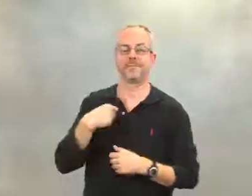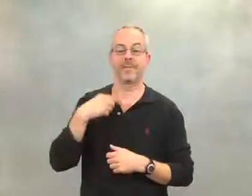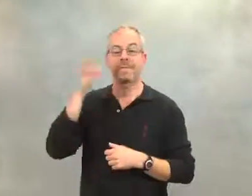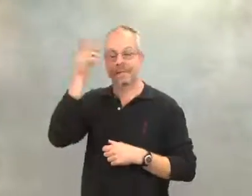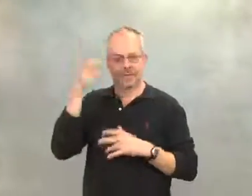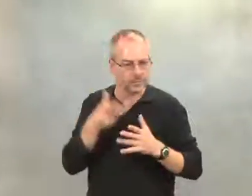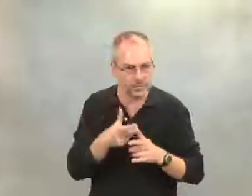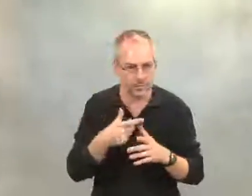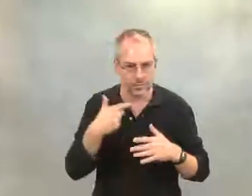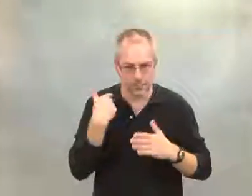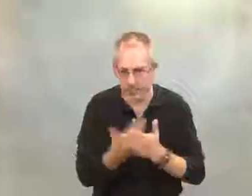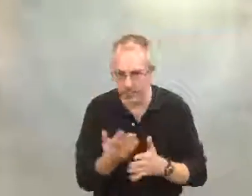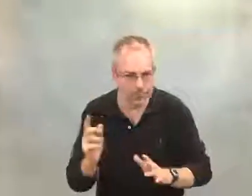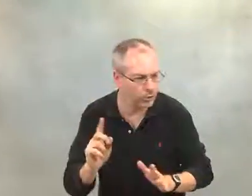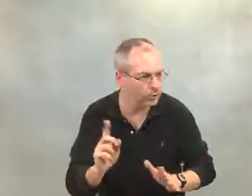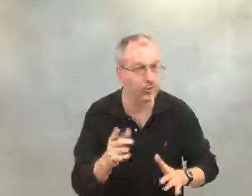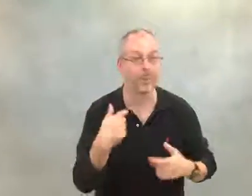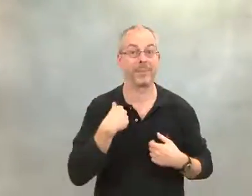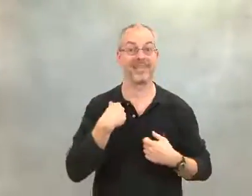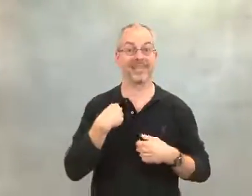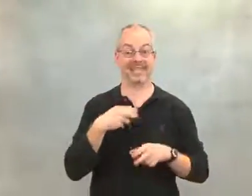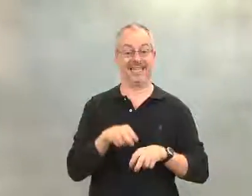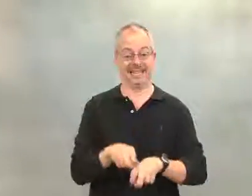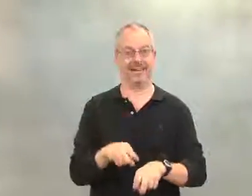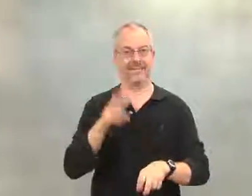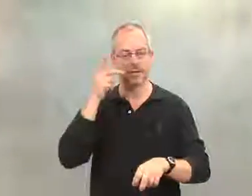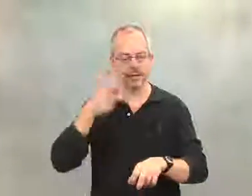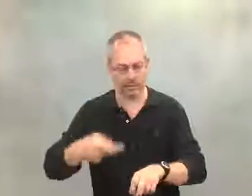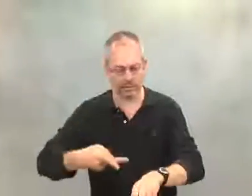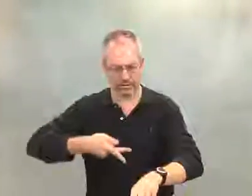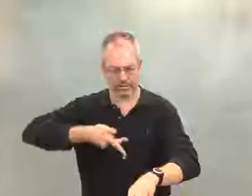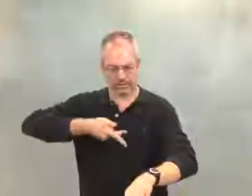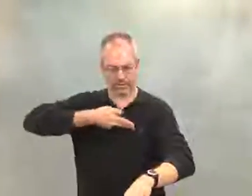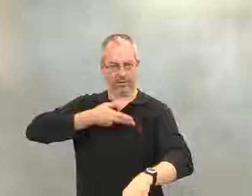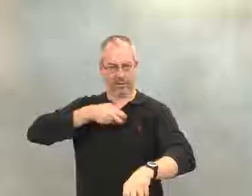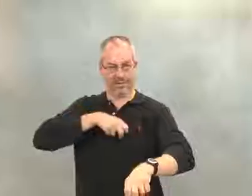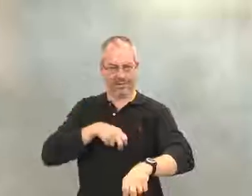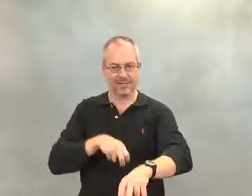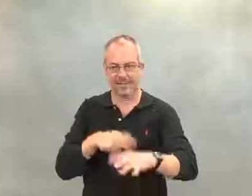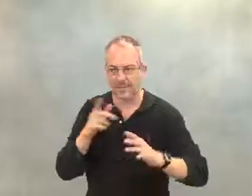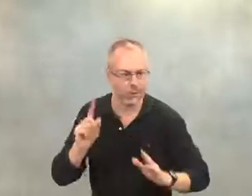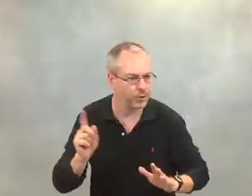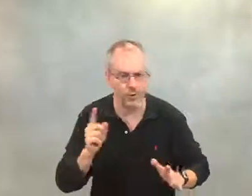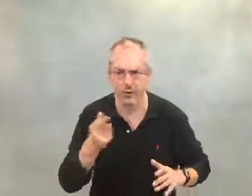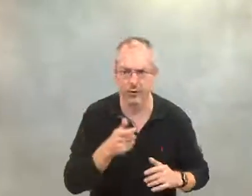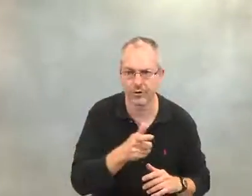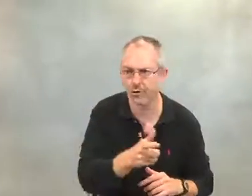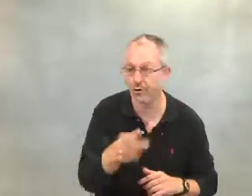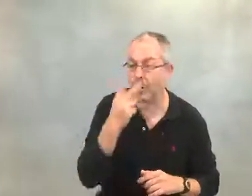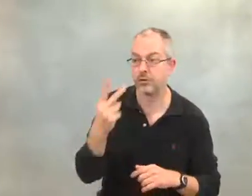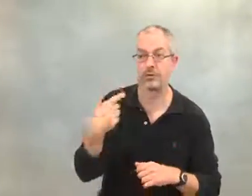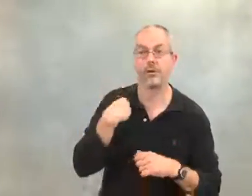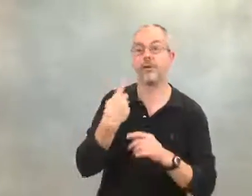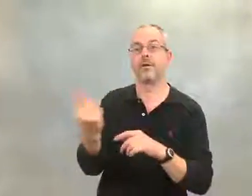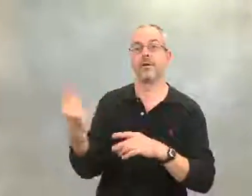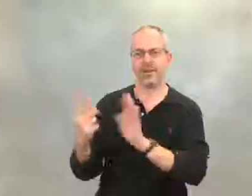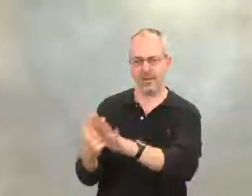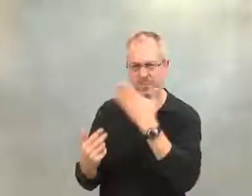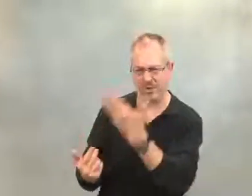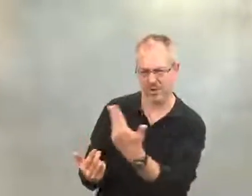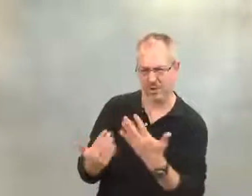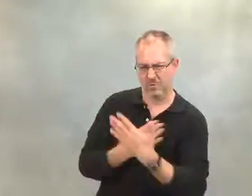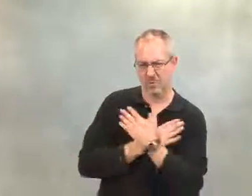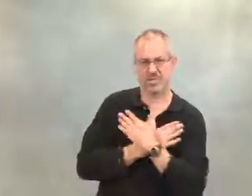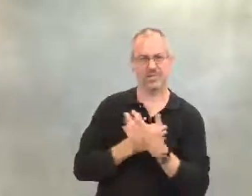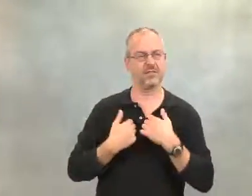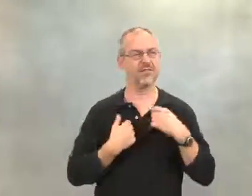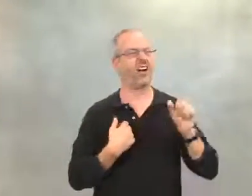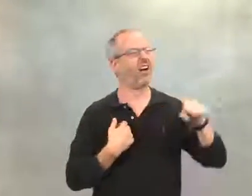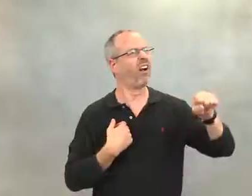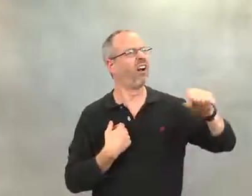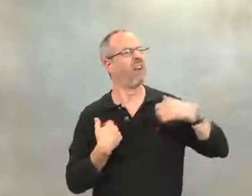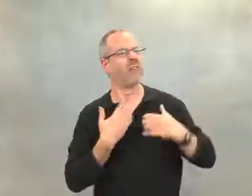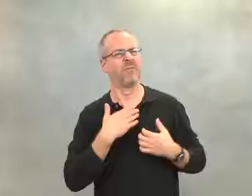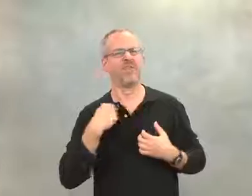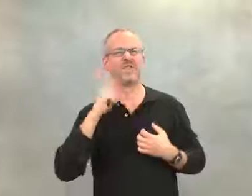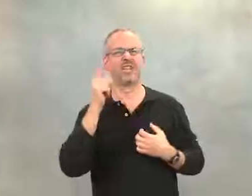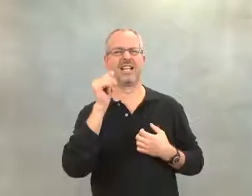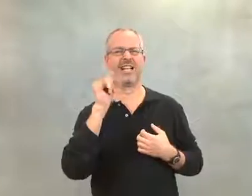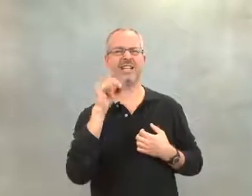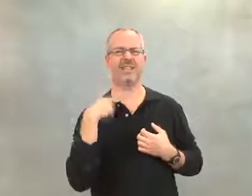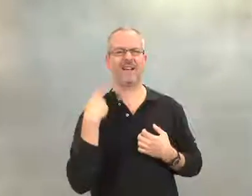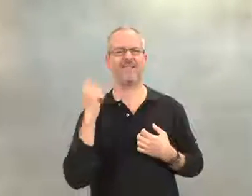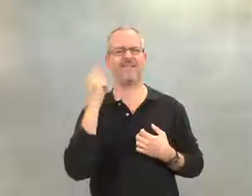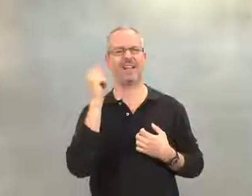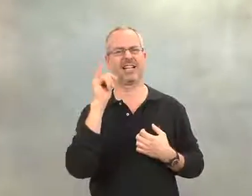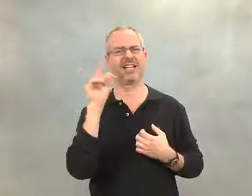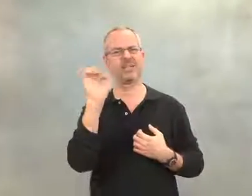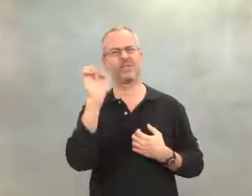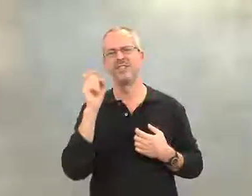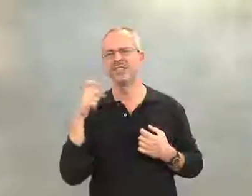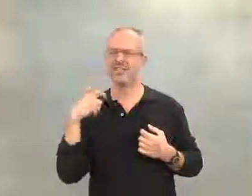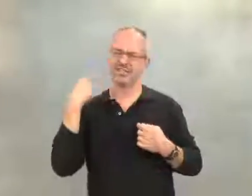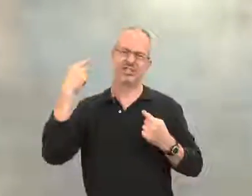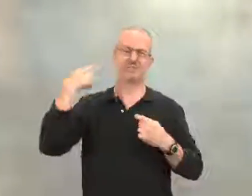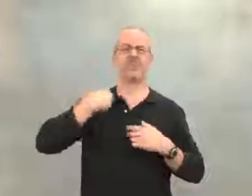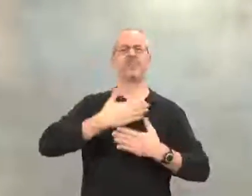I was ahead of my father, and he was looking for me.